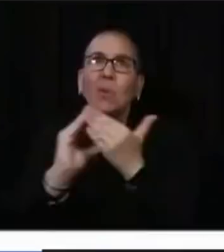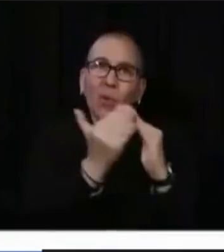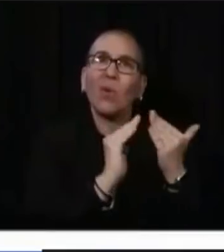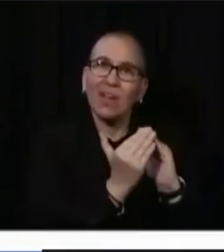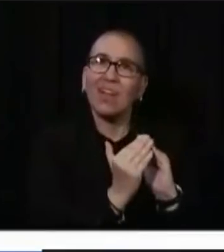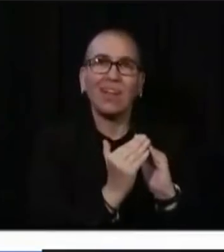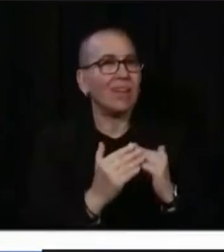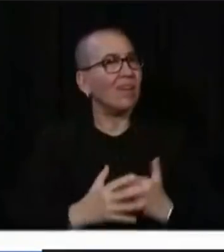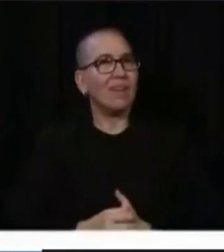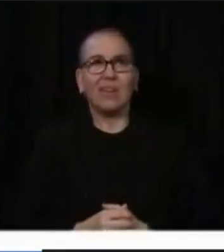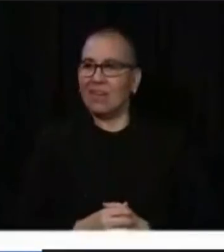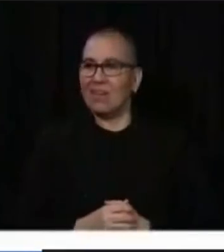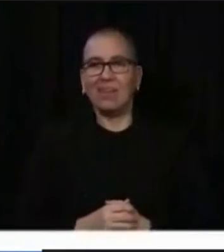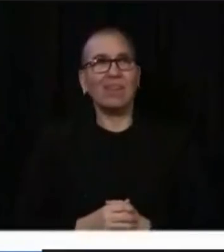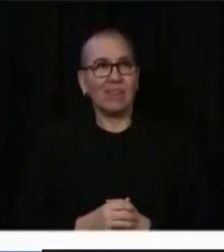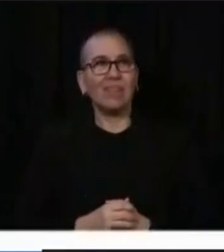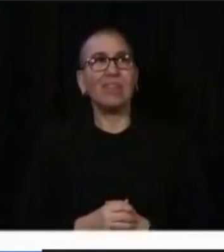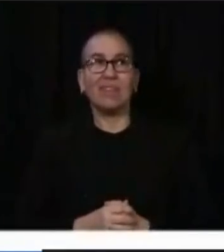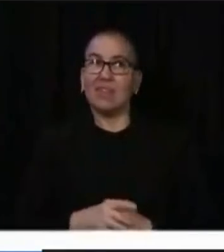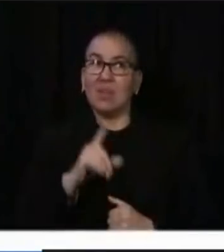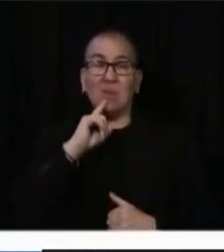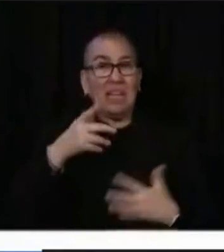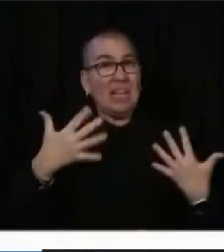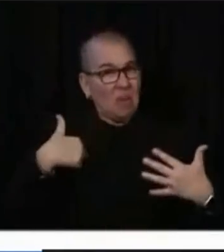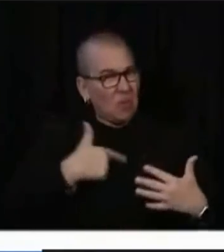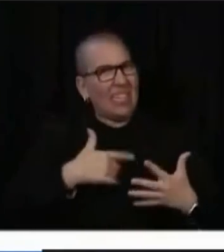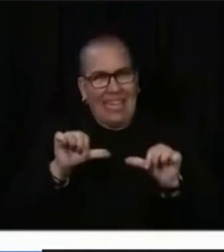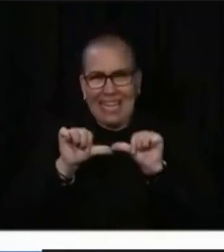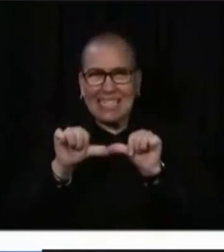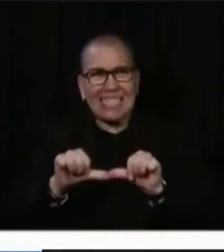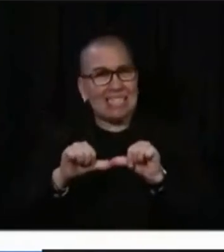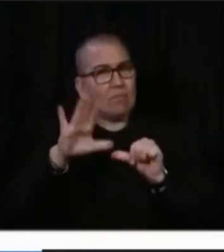EVERY ONE OF THOSE DOSES PROTECTS NOT ONLY YOU OR THE PERSON GETTING THE SHOT, BUT